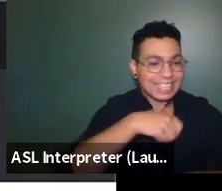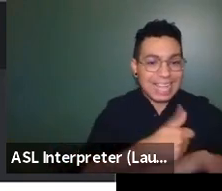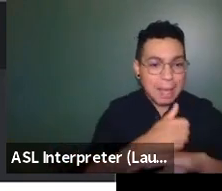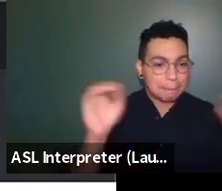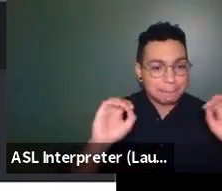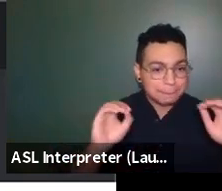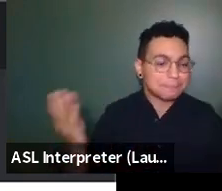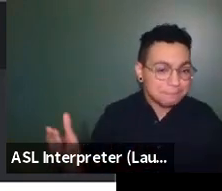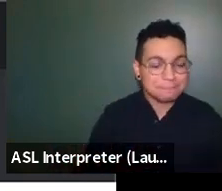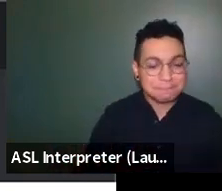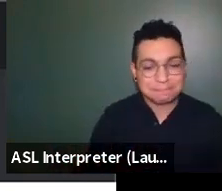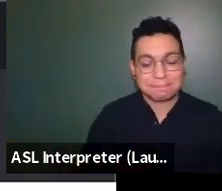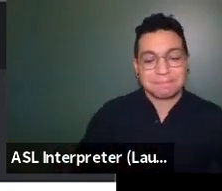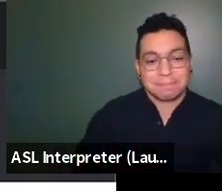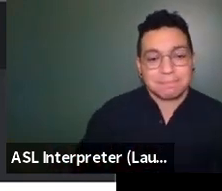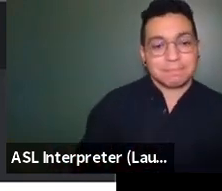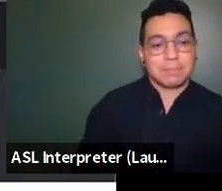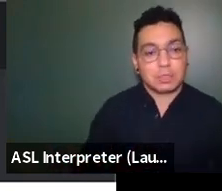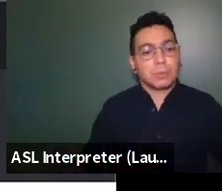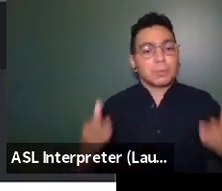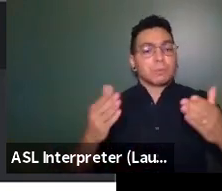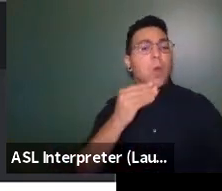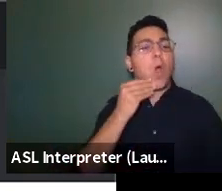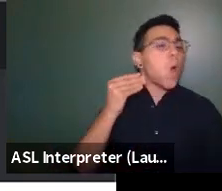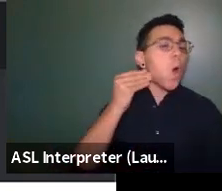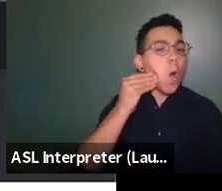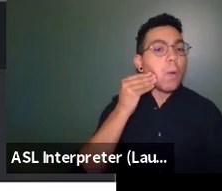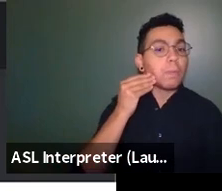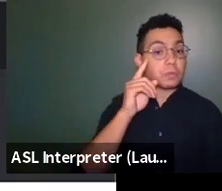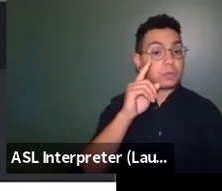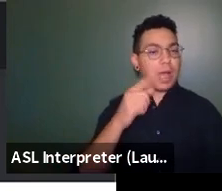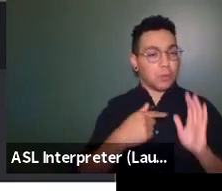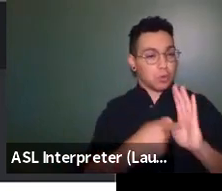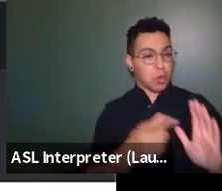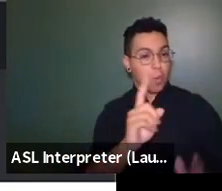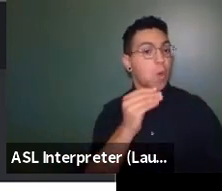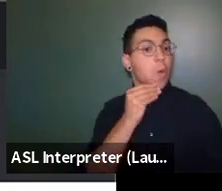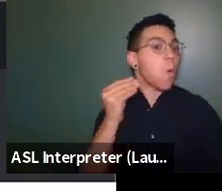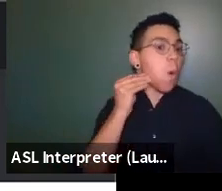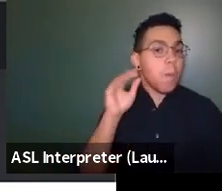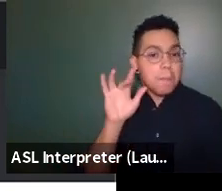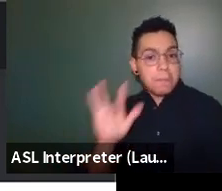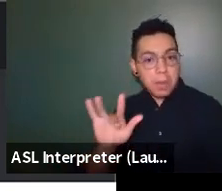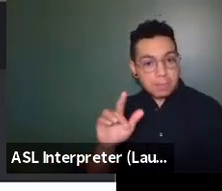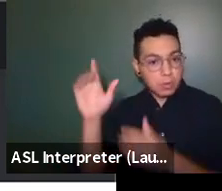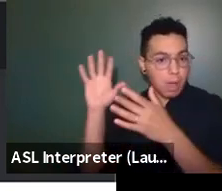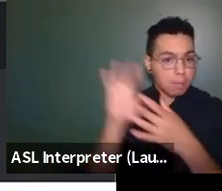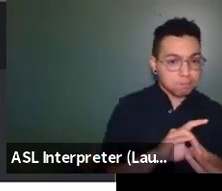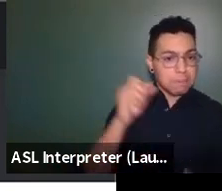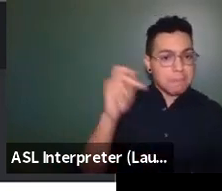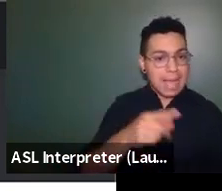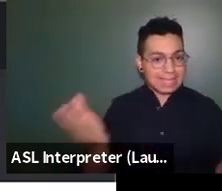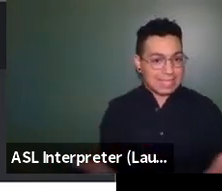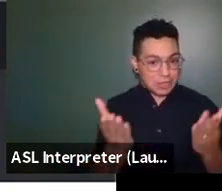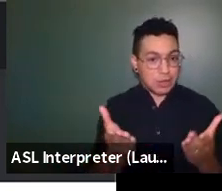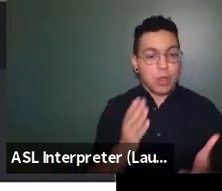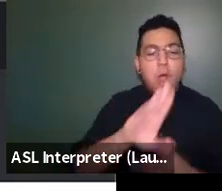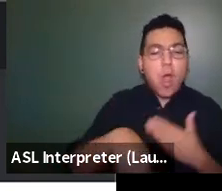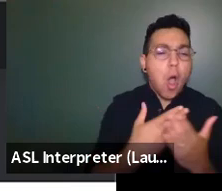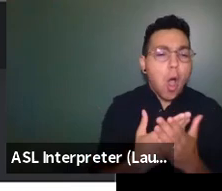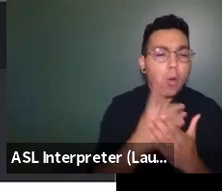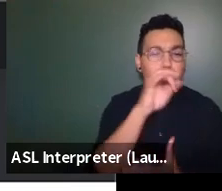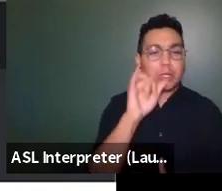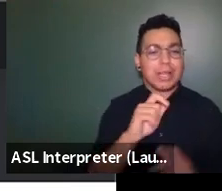ESD 112 - Katherine Livick: But this is home and the home button that I'm about to show you will always get you here. All your classes will show up as little kind of cards in this space.